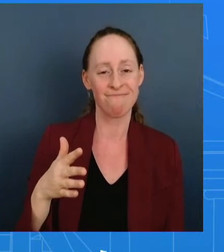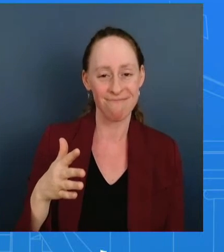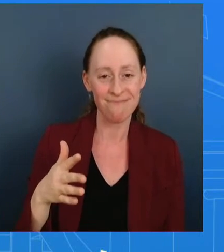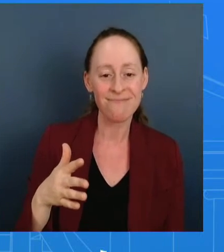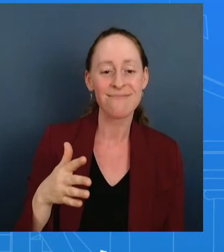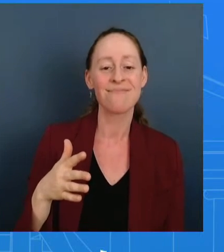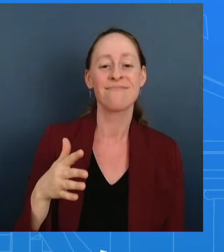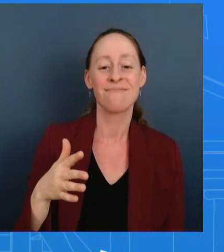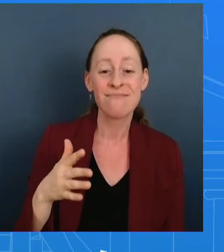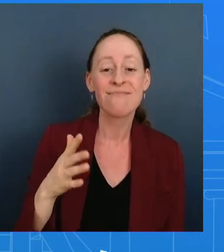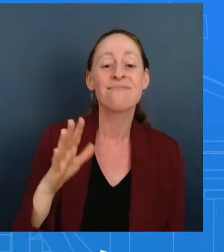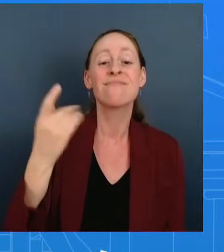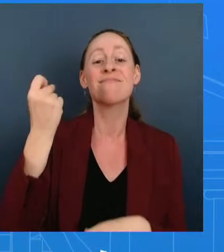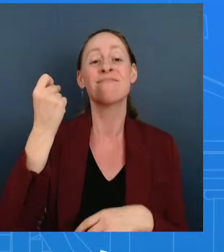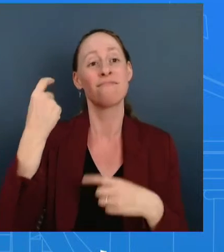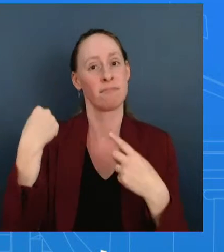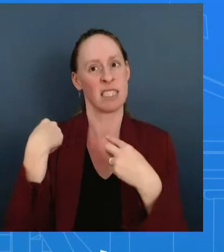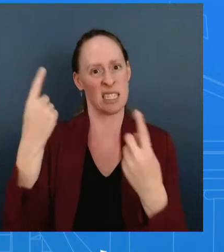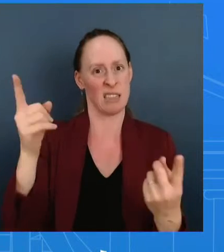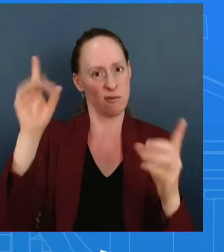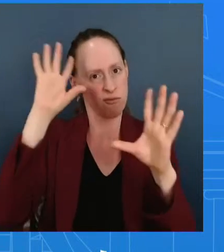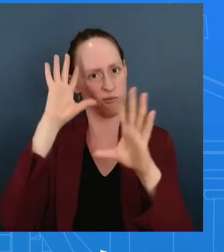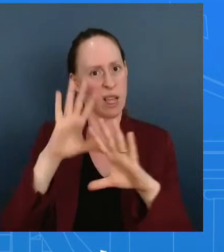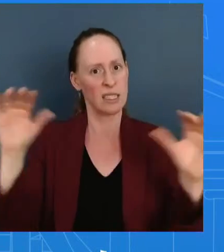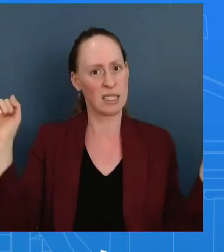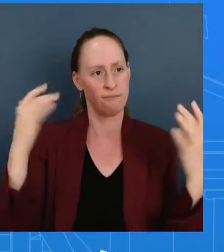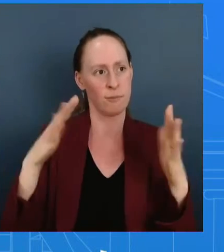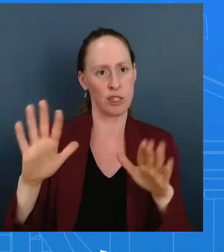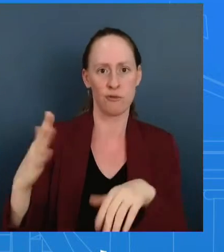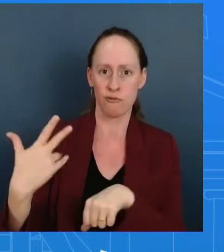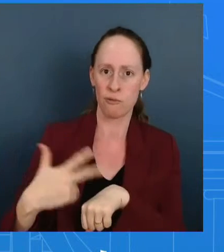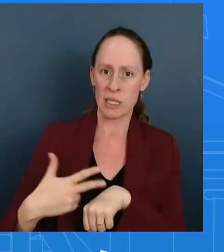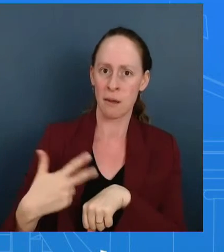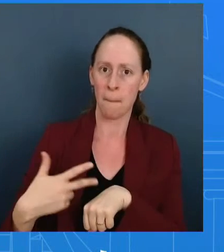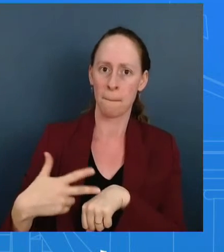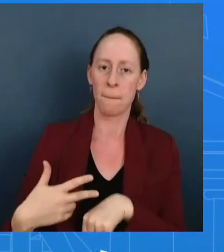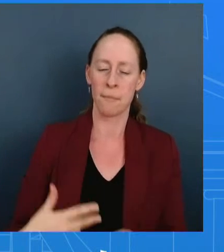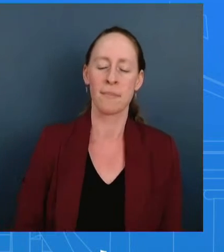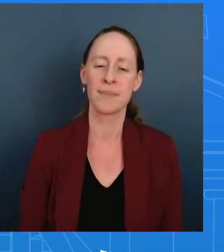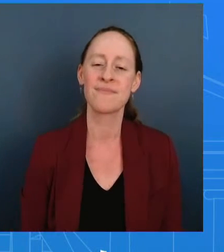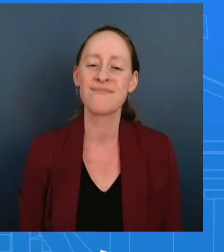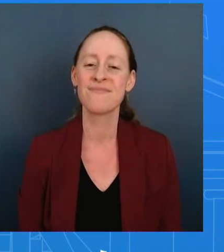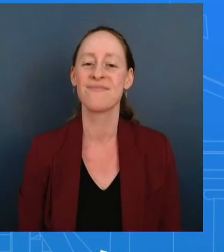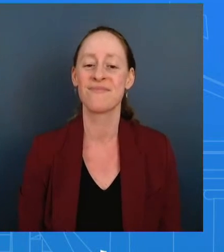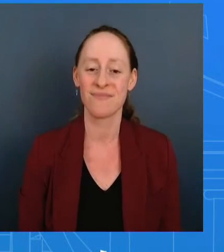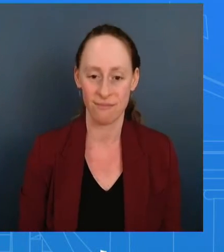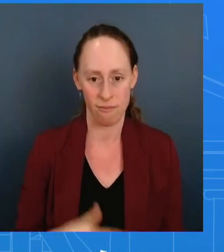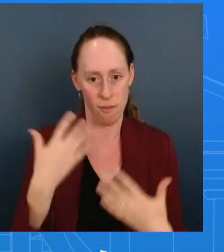The Press: Here at the White House or at Walter Reed? Ms. Jean-Pierre: I am telling you that he has seen them three times. That is what I'm sharing with you. Right?